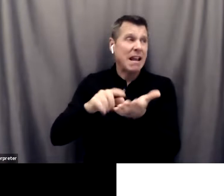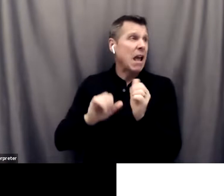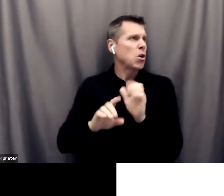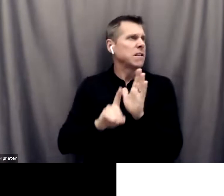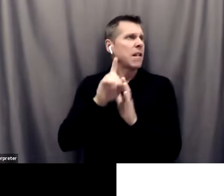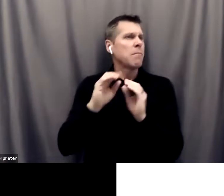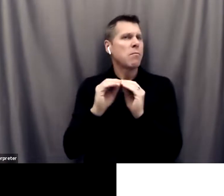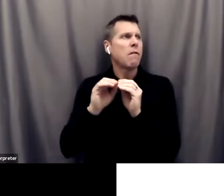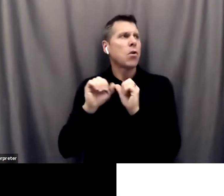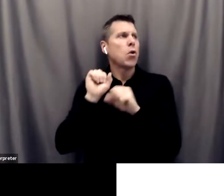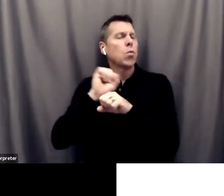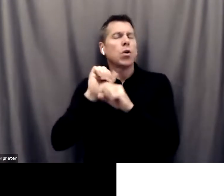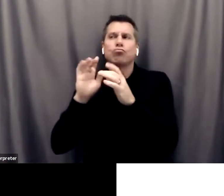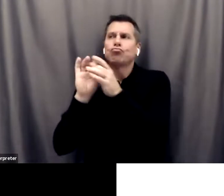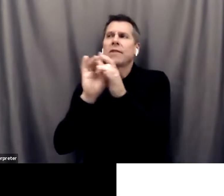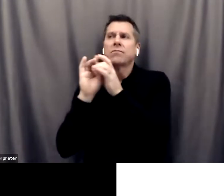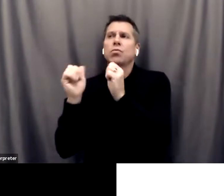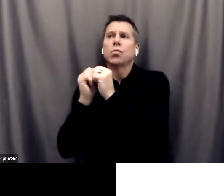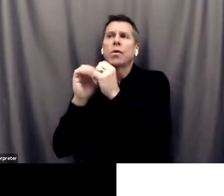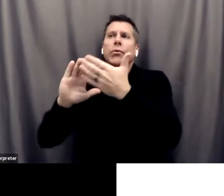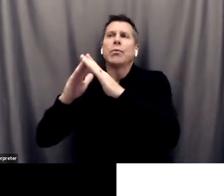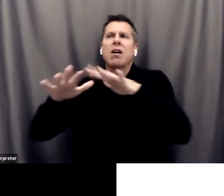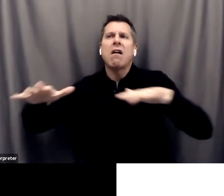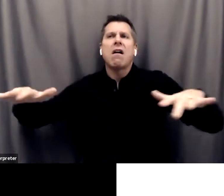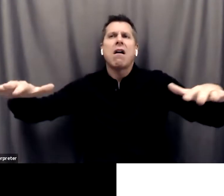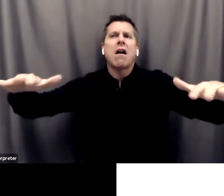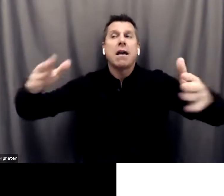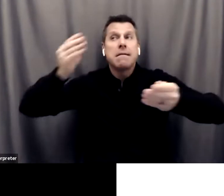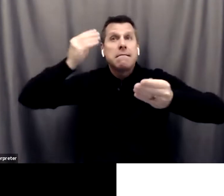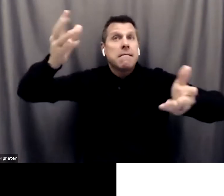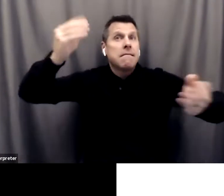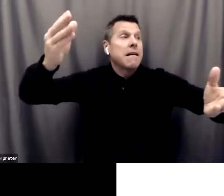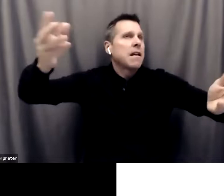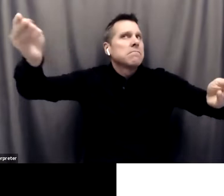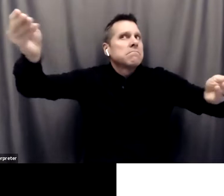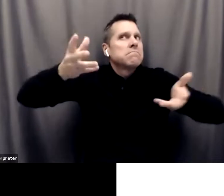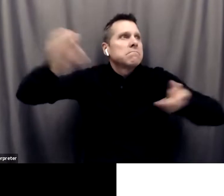with their community, and just share our knowledge without them having to sign up for a class. And then we can build a